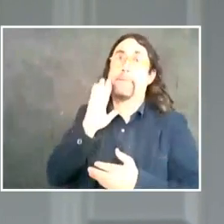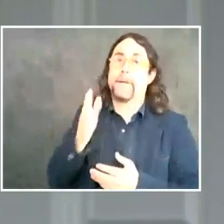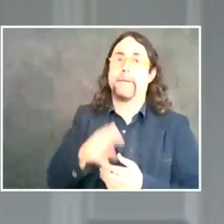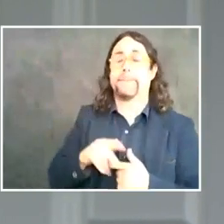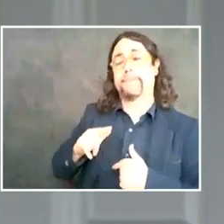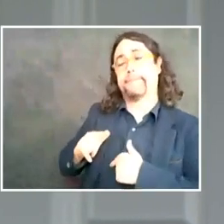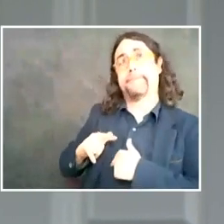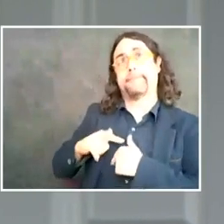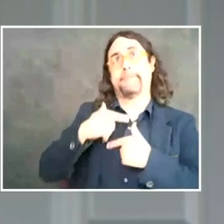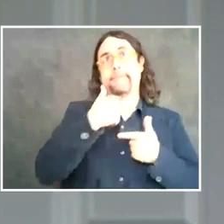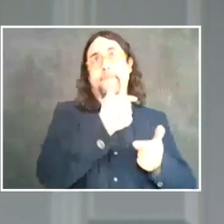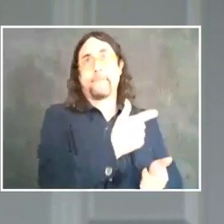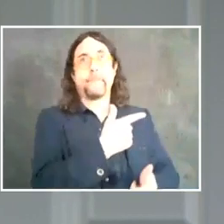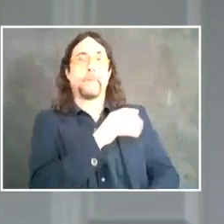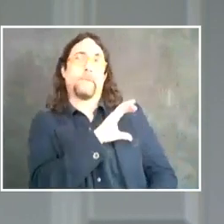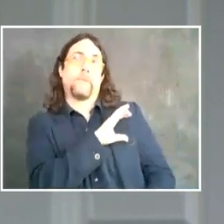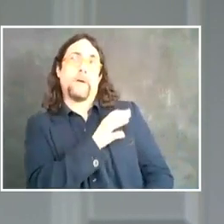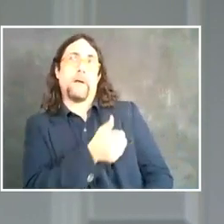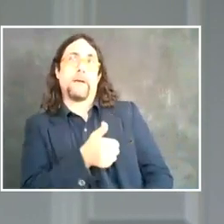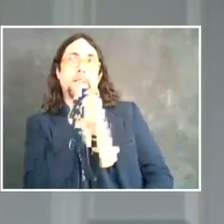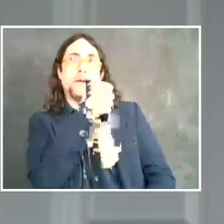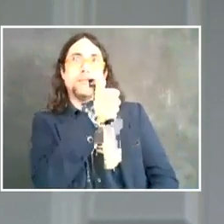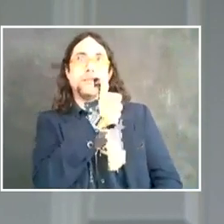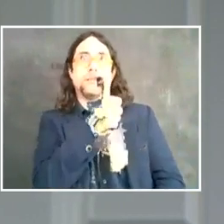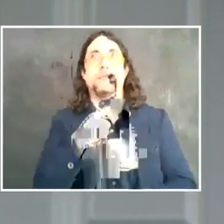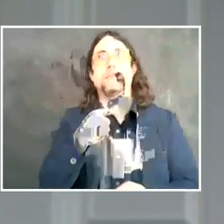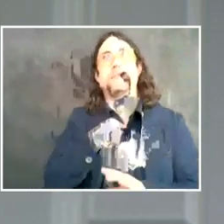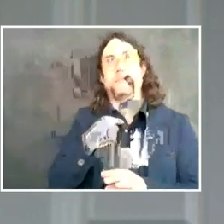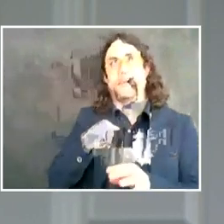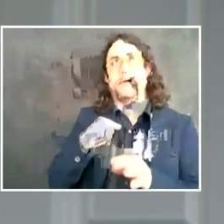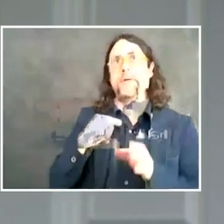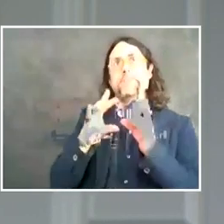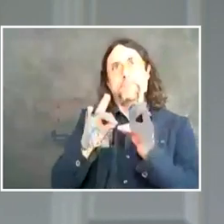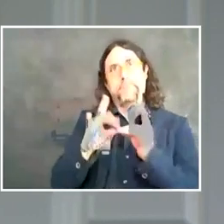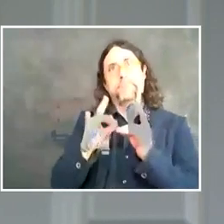CONTACT WITH LEADERS OF DIFFERENT COMMUNITIES THROUGHOUT NEW YORK CITY.